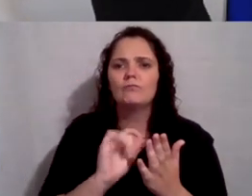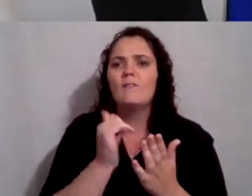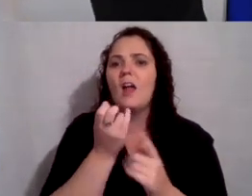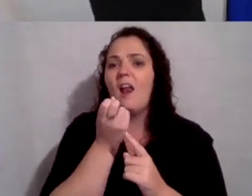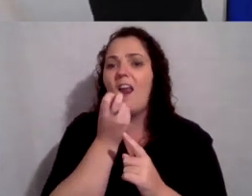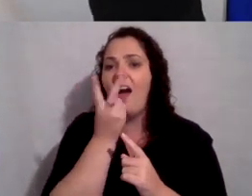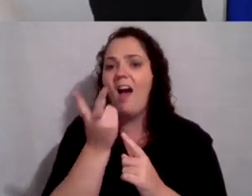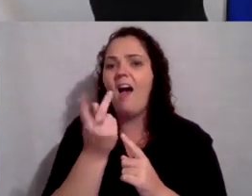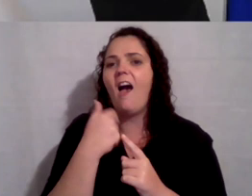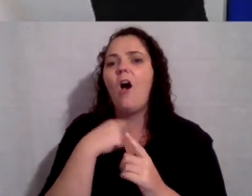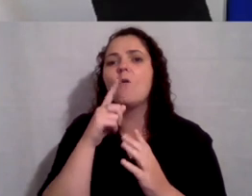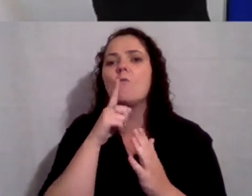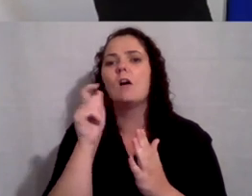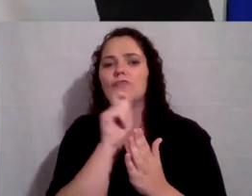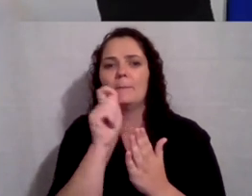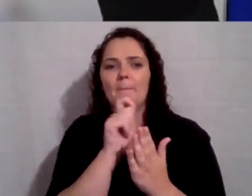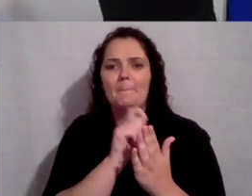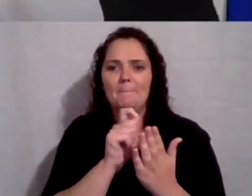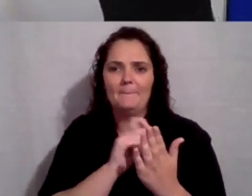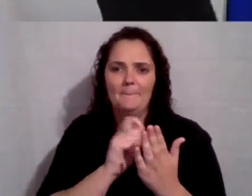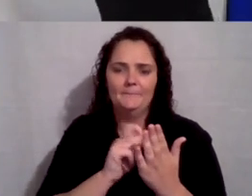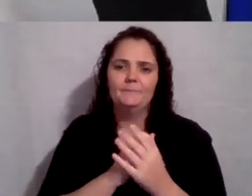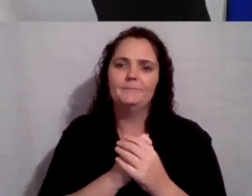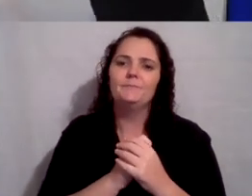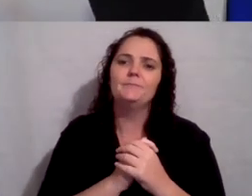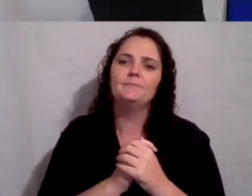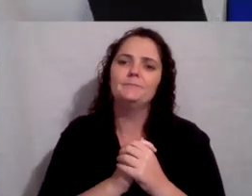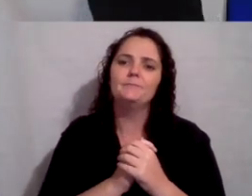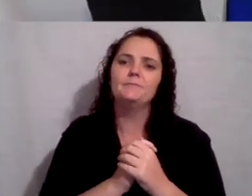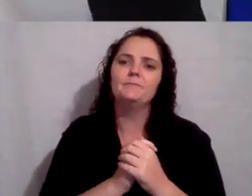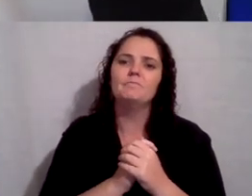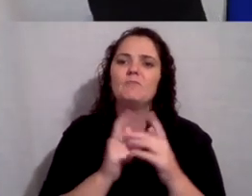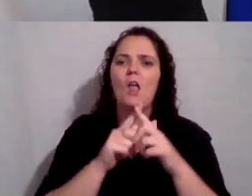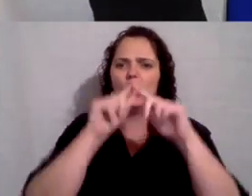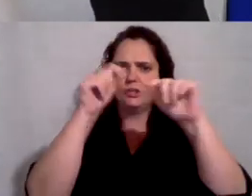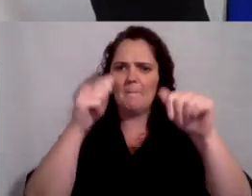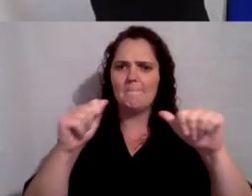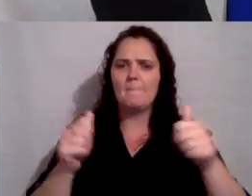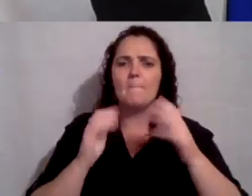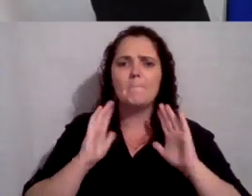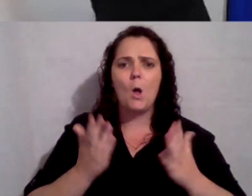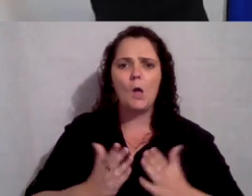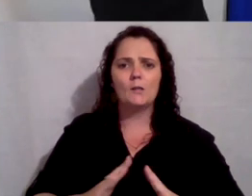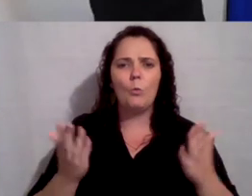lightly now lay out the body in a kind of contour drawing –